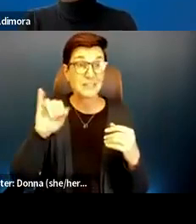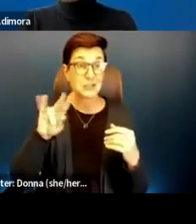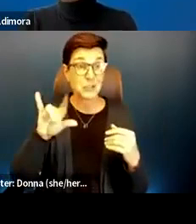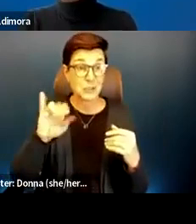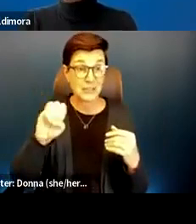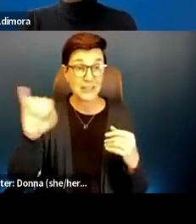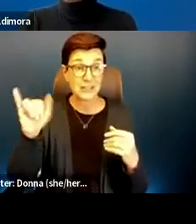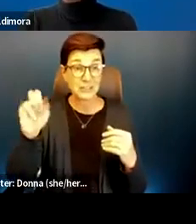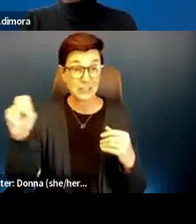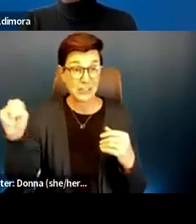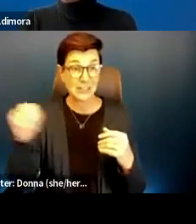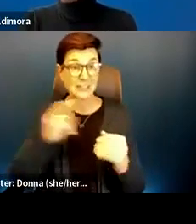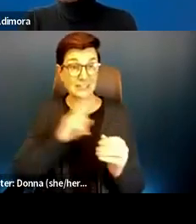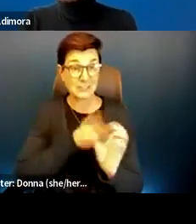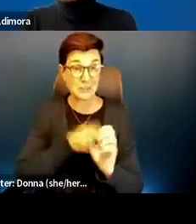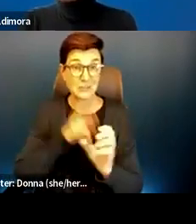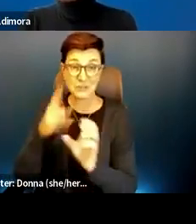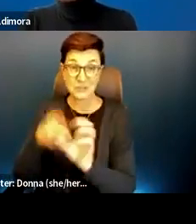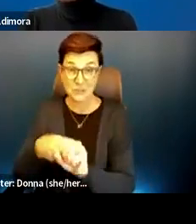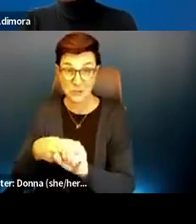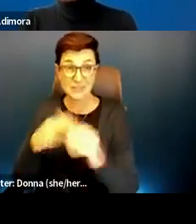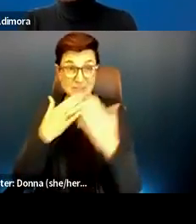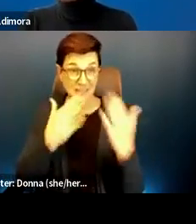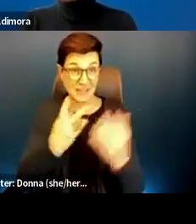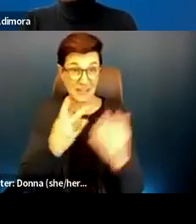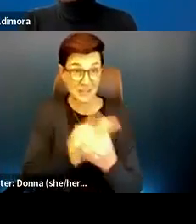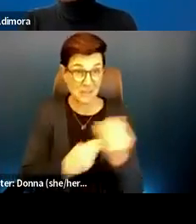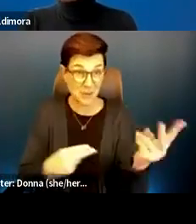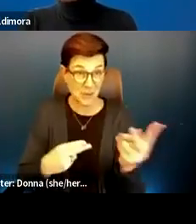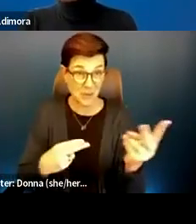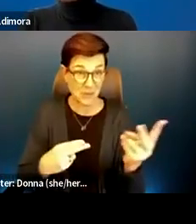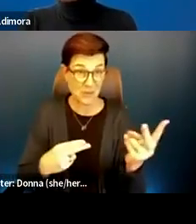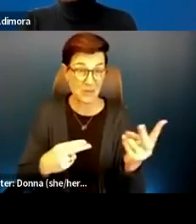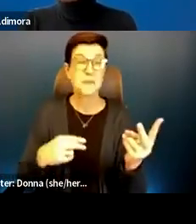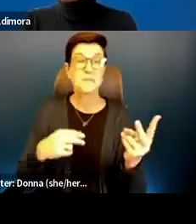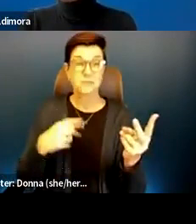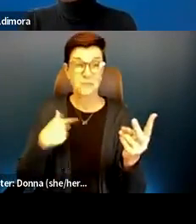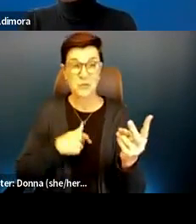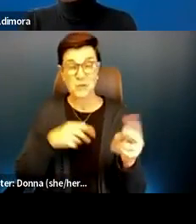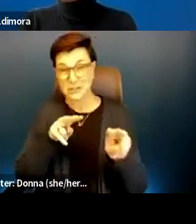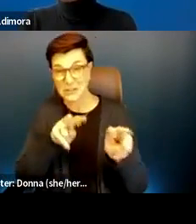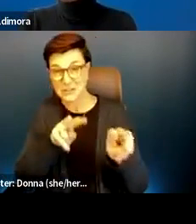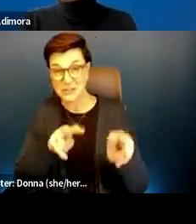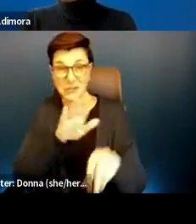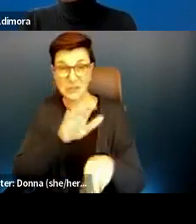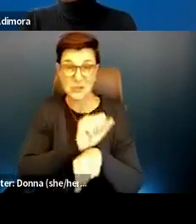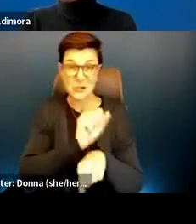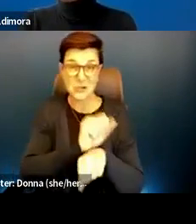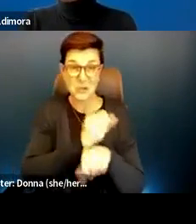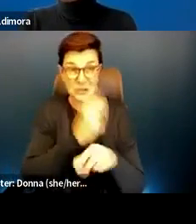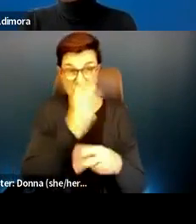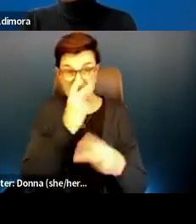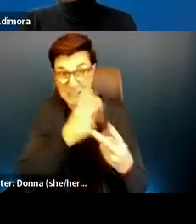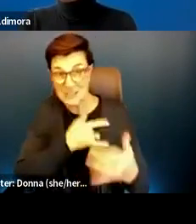And Julie and Nirav, we really are looking forward to the work that you're doing and potentially an update